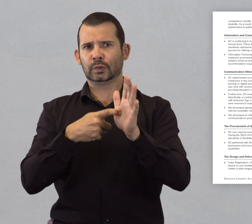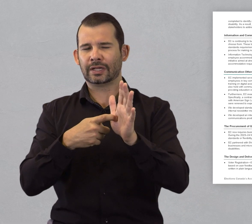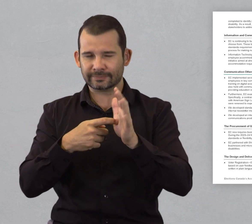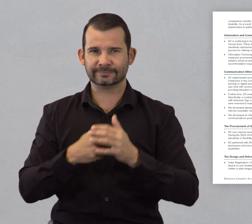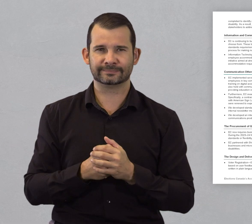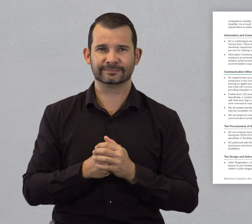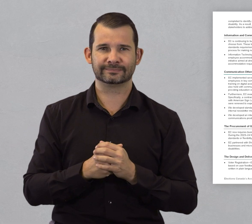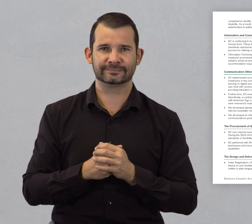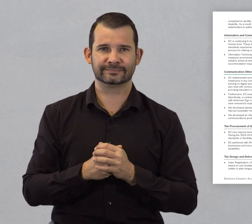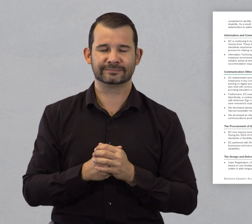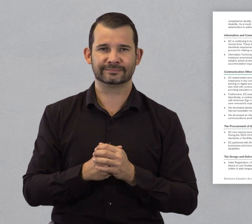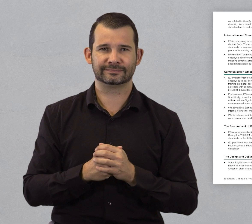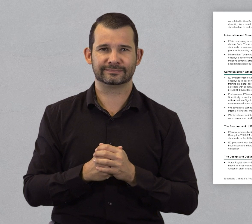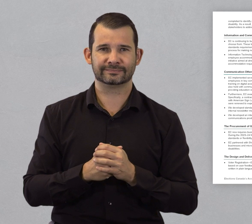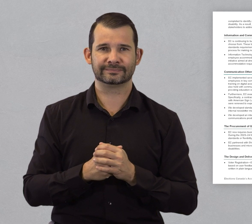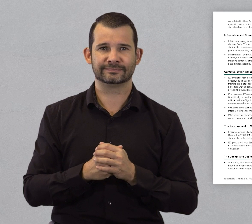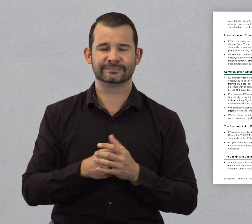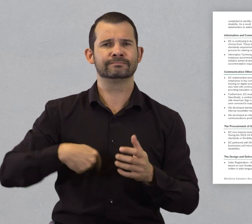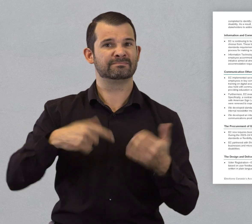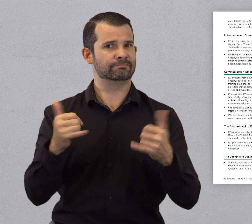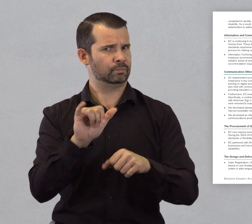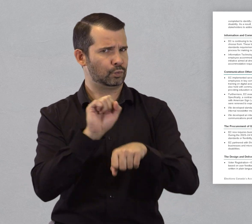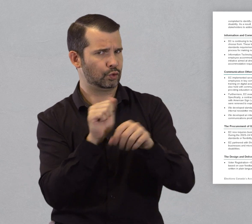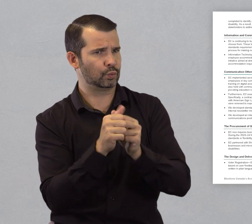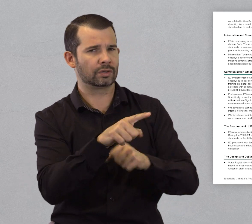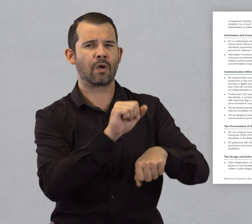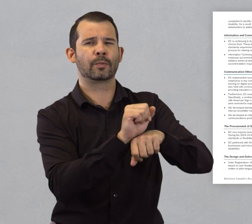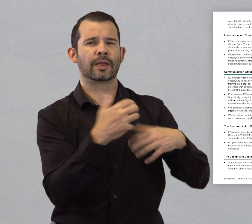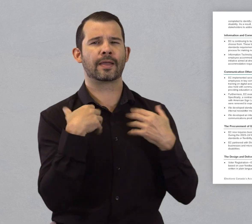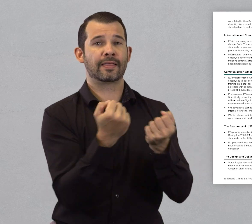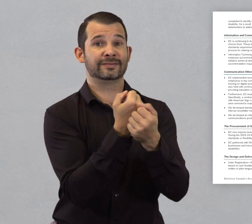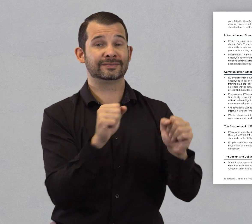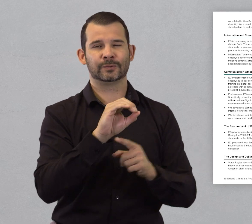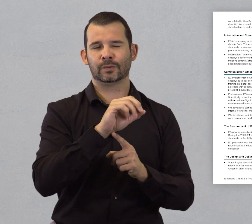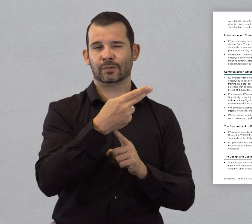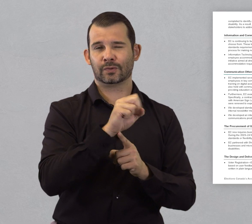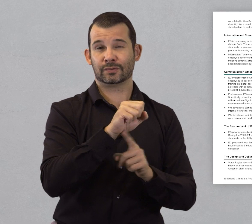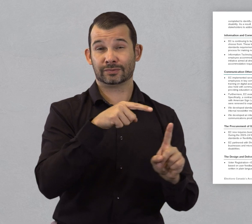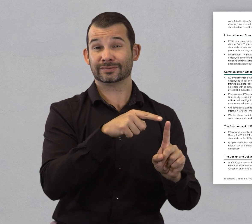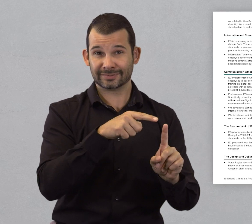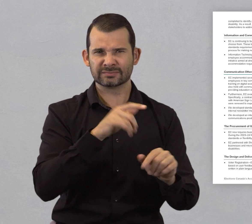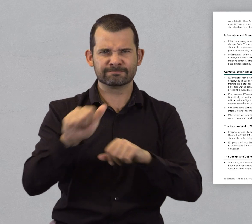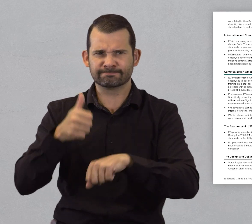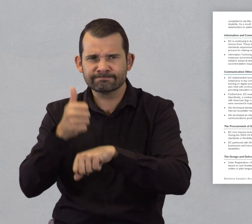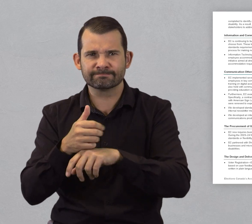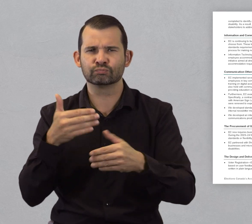standards requirements. We are working with Occupational Health and Safety (OHS) to establish